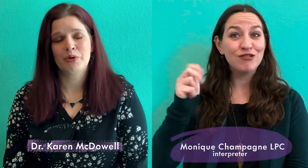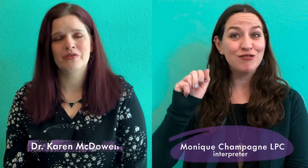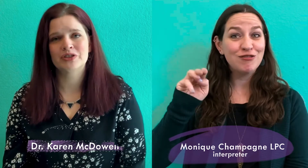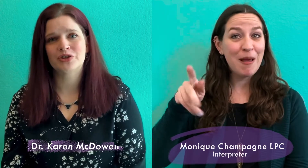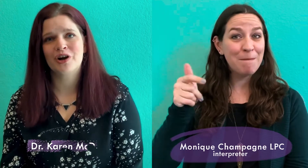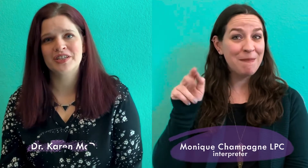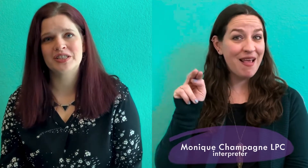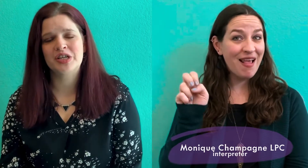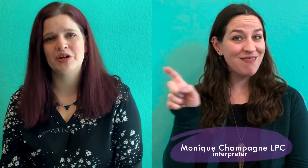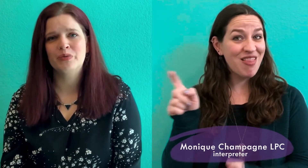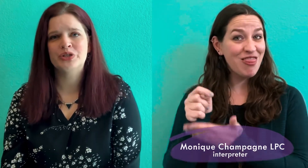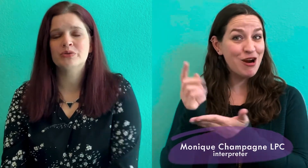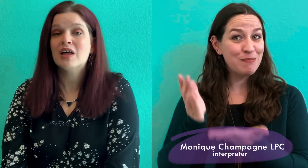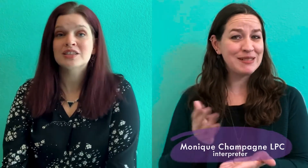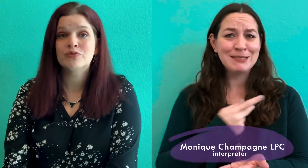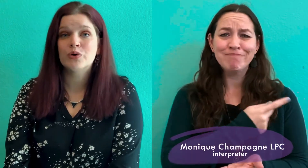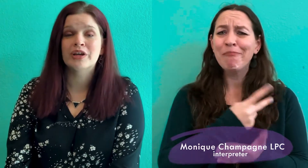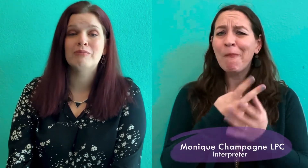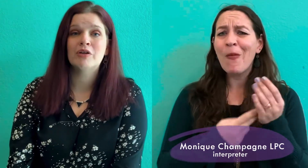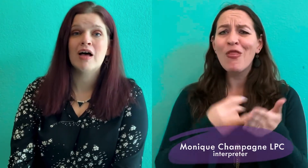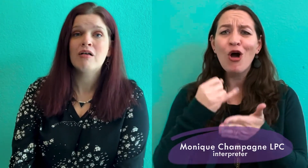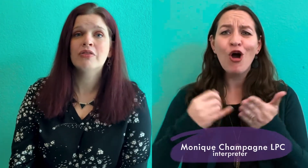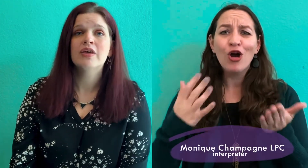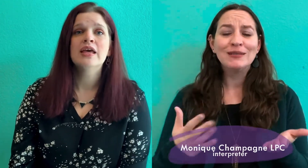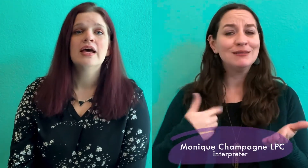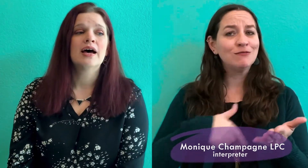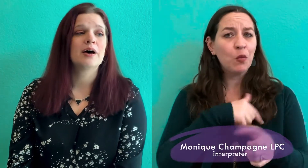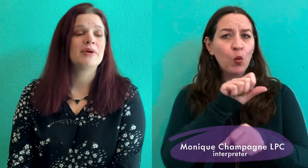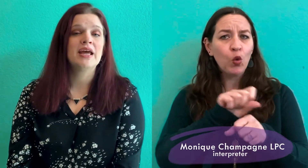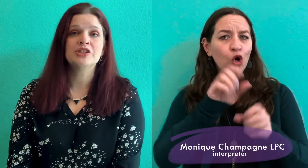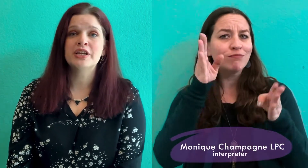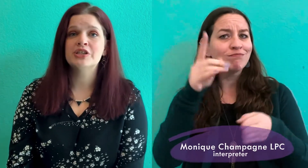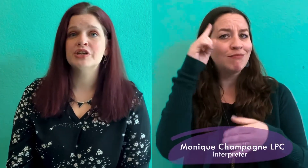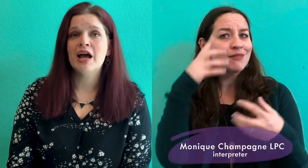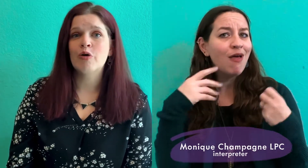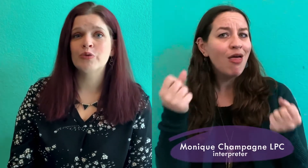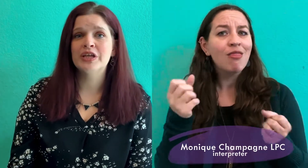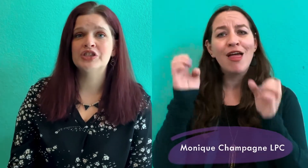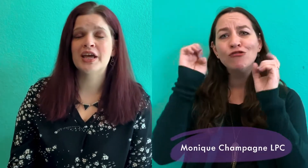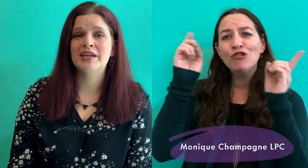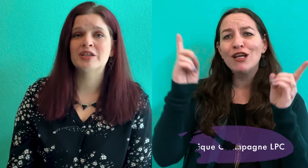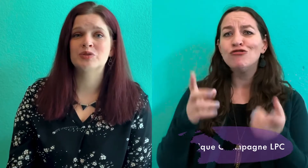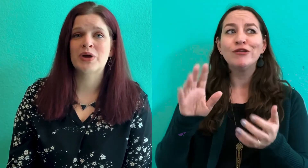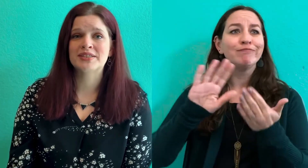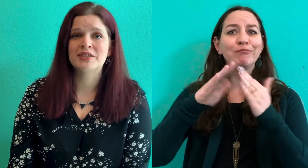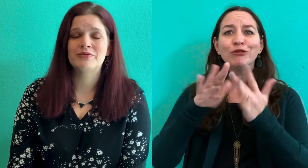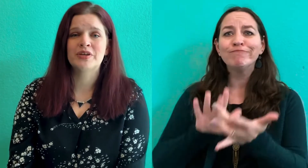Both of us are artists here. We do lots of work in mental health and education, outreach and expressive, therapeutic